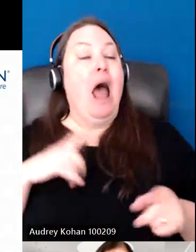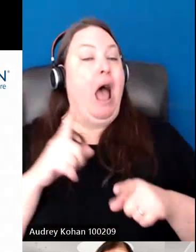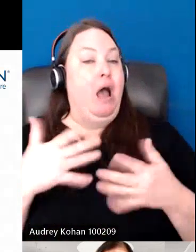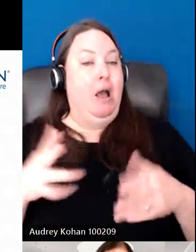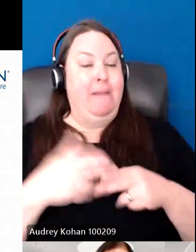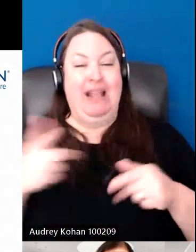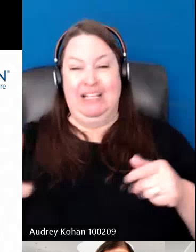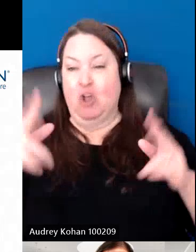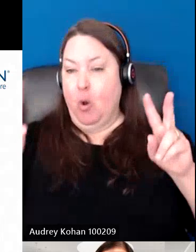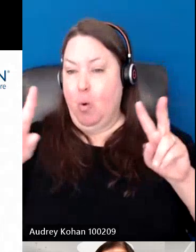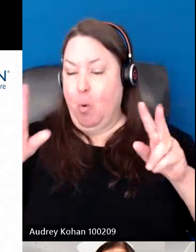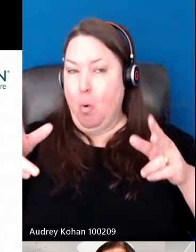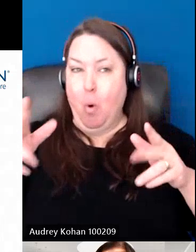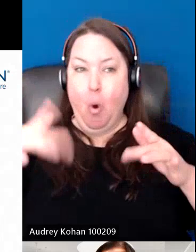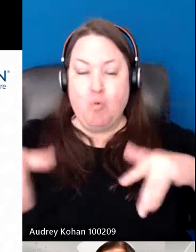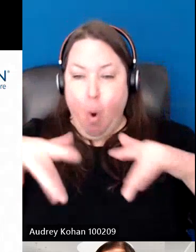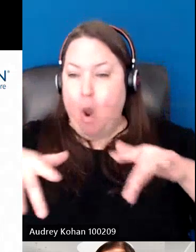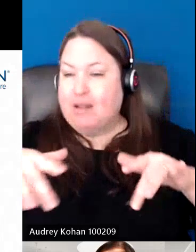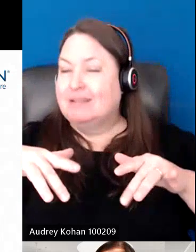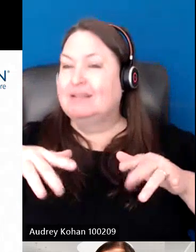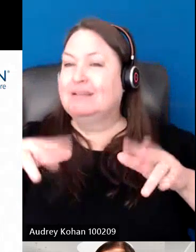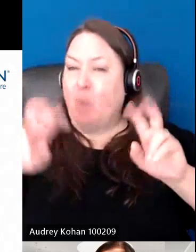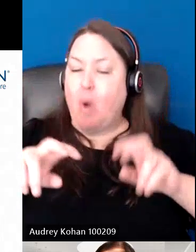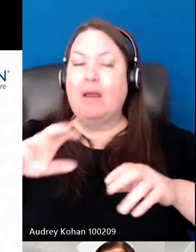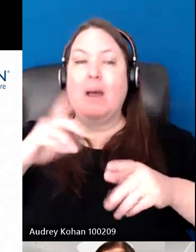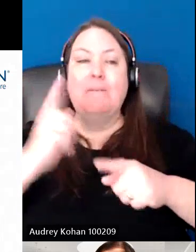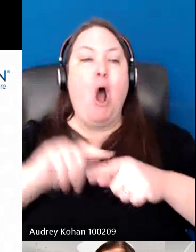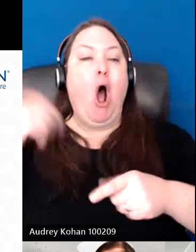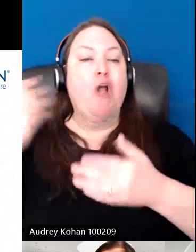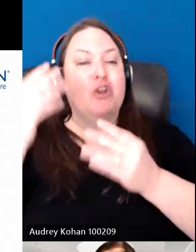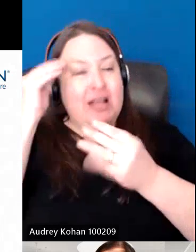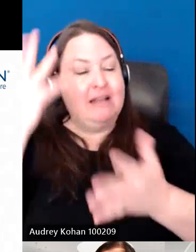session and all of these resources plus some of the others that were mentioned that Haw today U